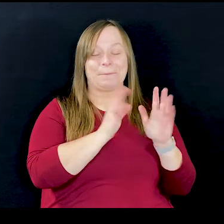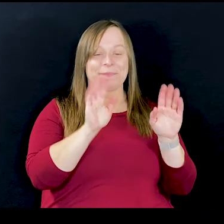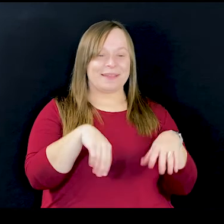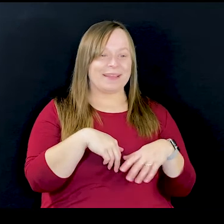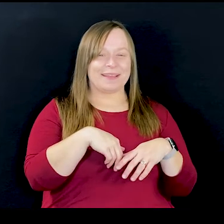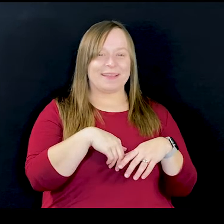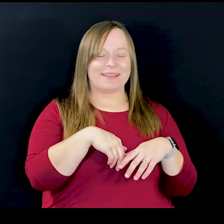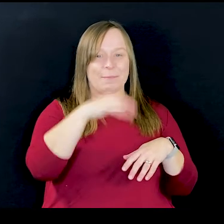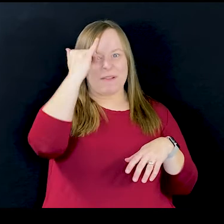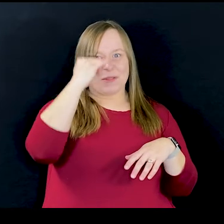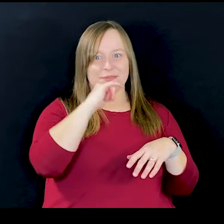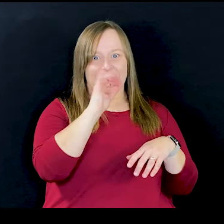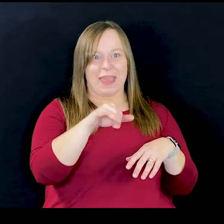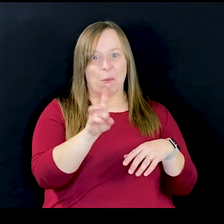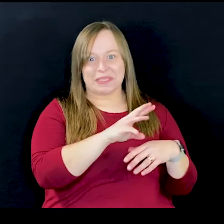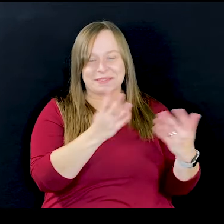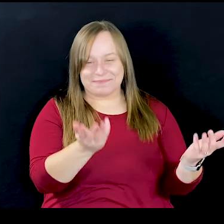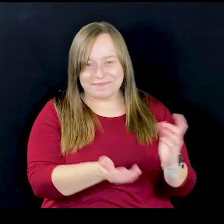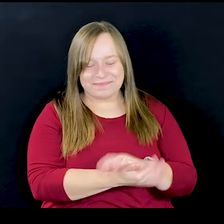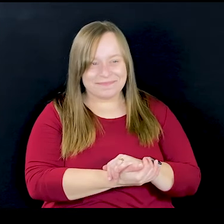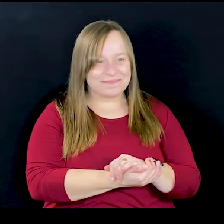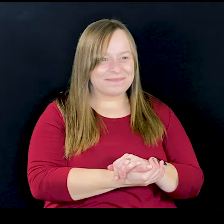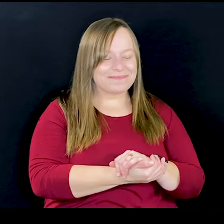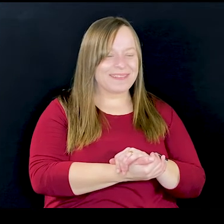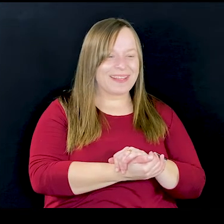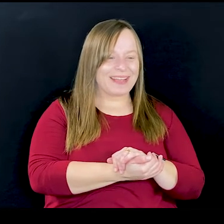So it's just a funny way to hear that.